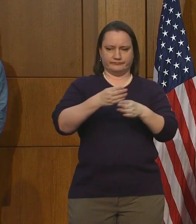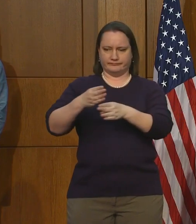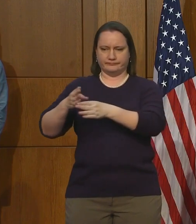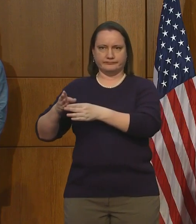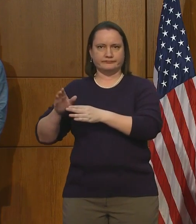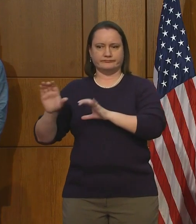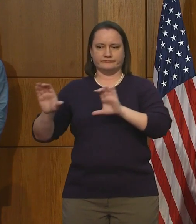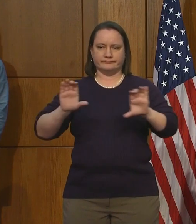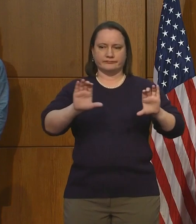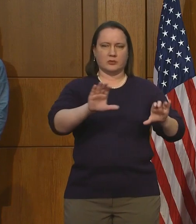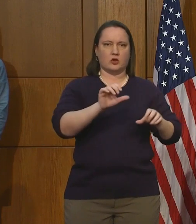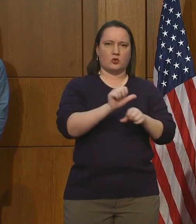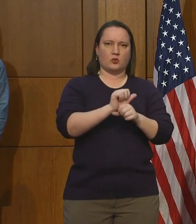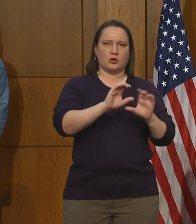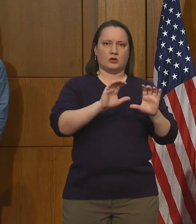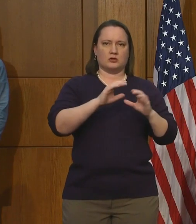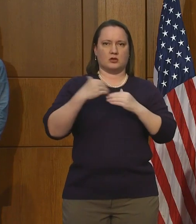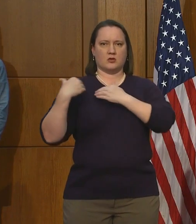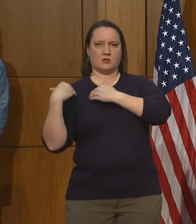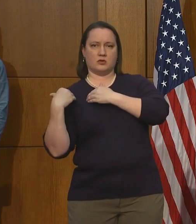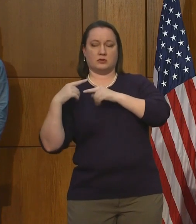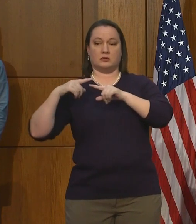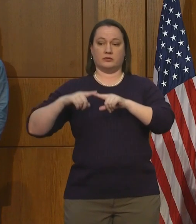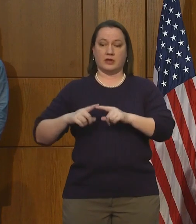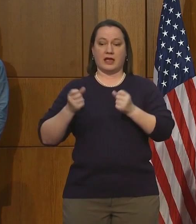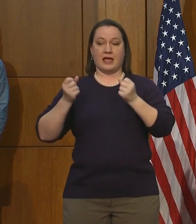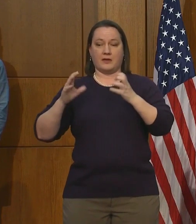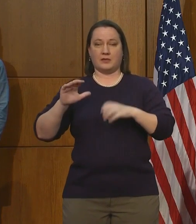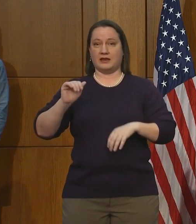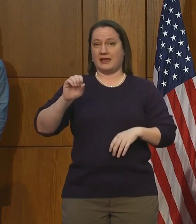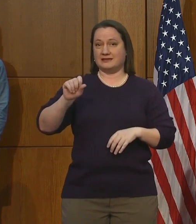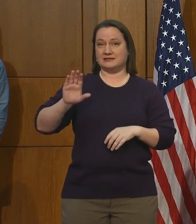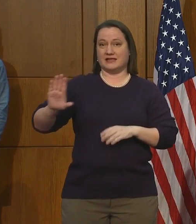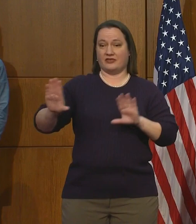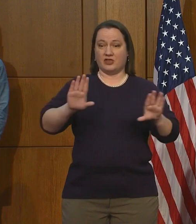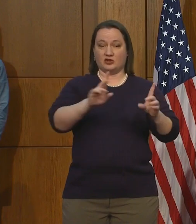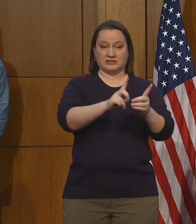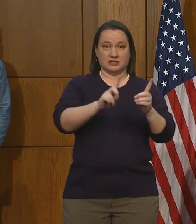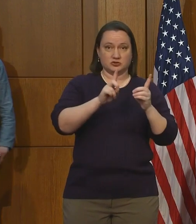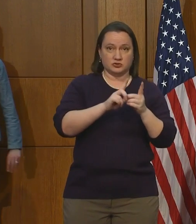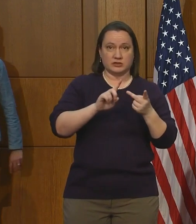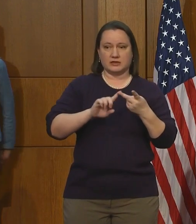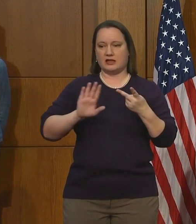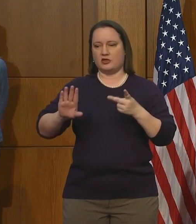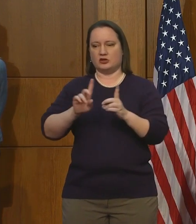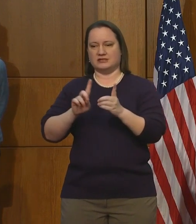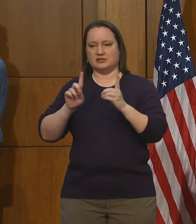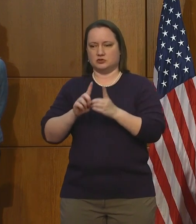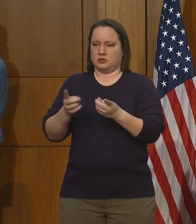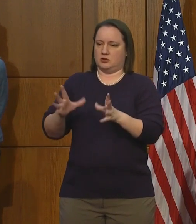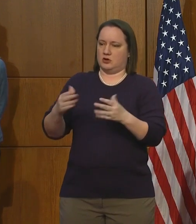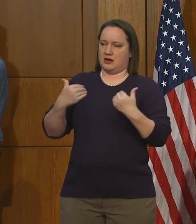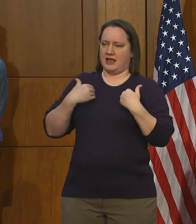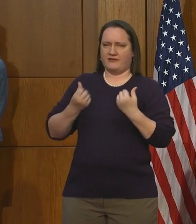STAFF BASED ON THE CASE COUNTS IN THEIR- DISTRICTS AND THE